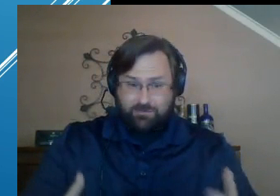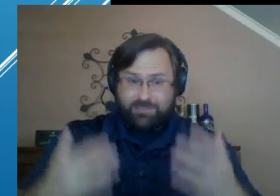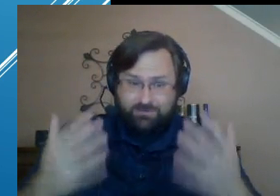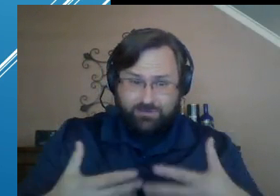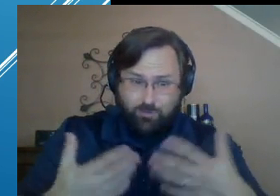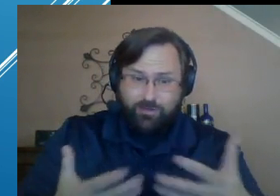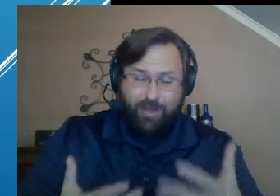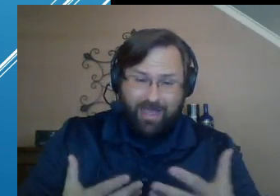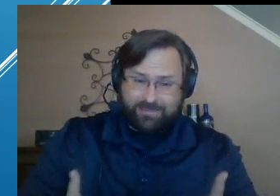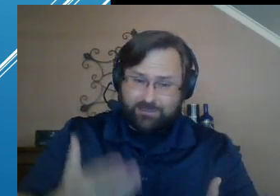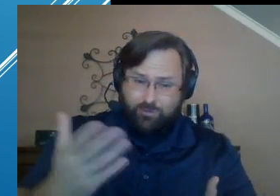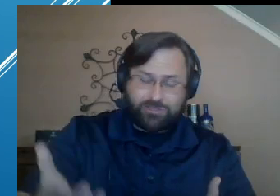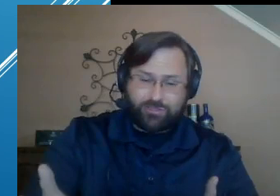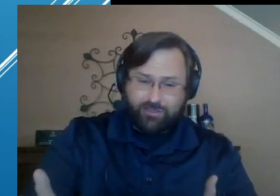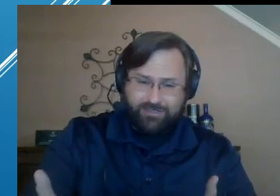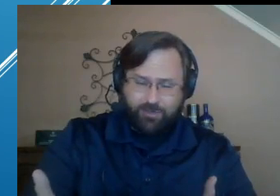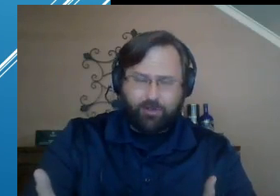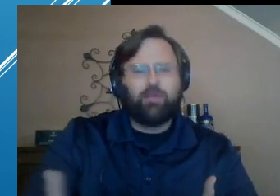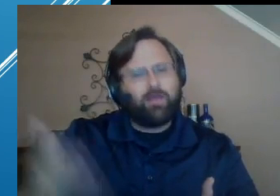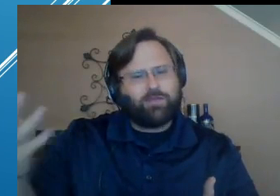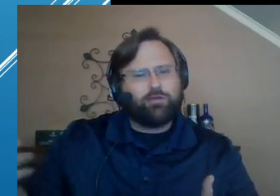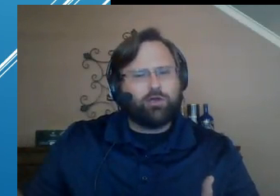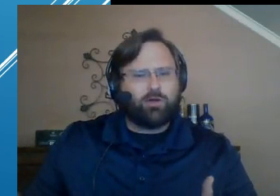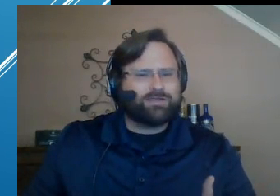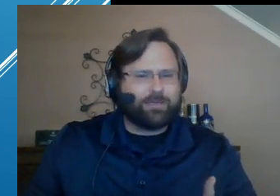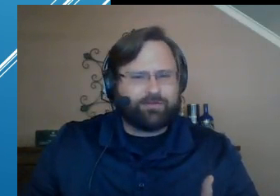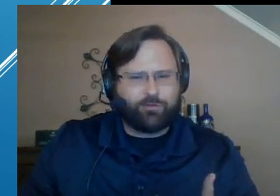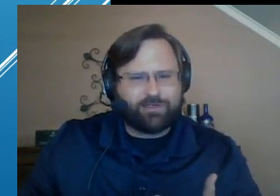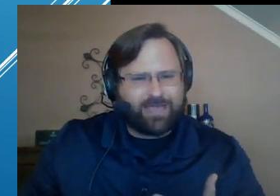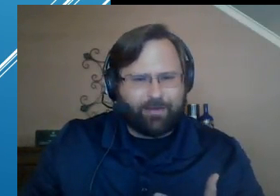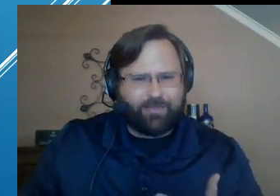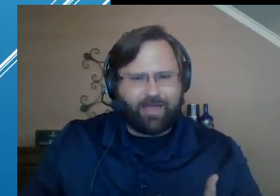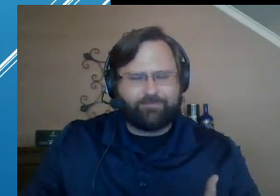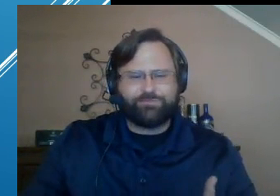is the way that you're asking this question to the listener and then you can go on to say whatever you want to say about that